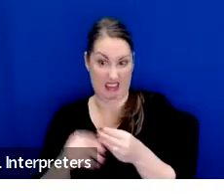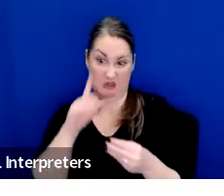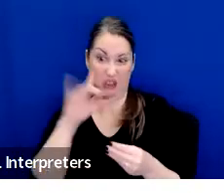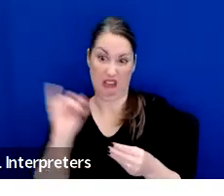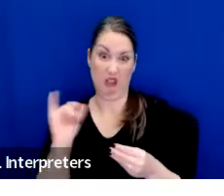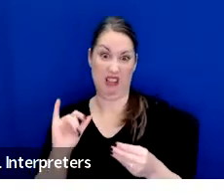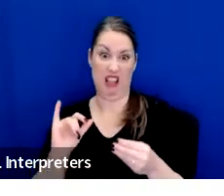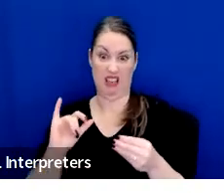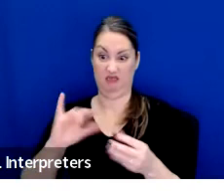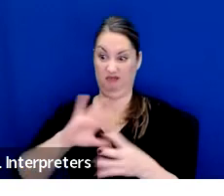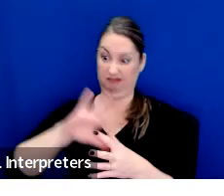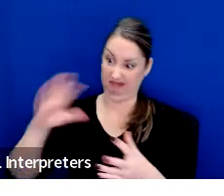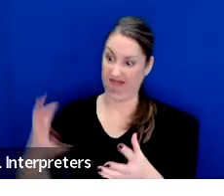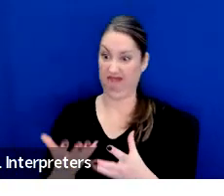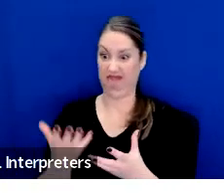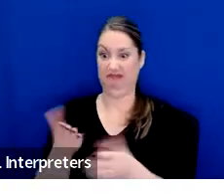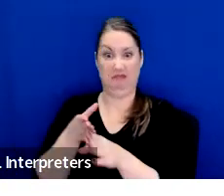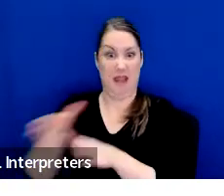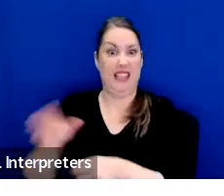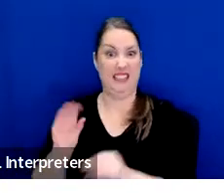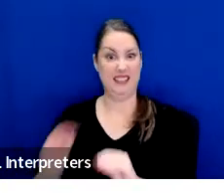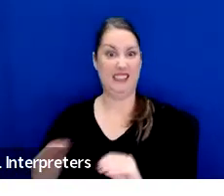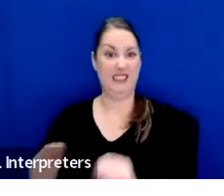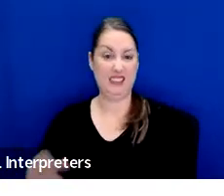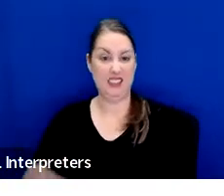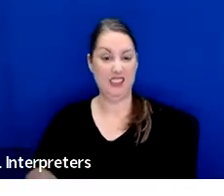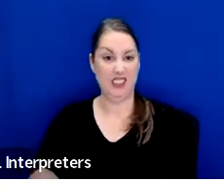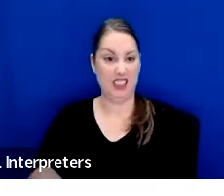like I was using more of the supplemental stuff than I was actually using up my textbook.